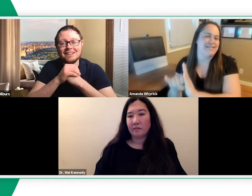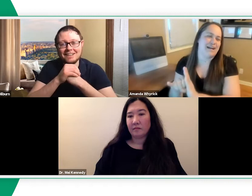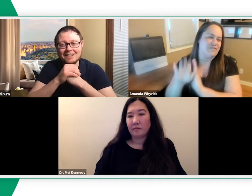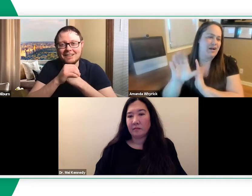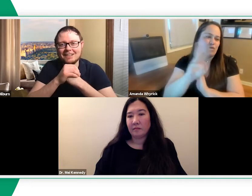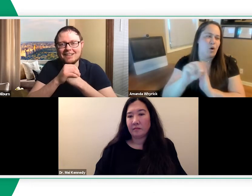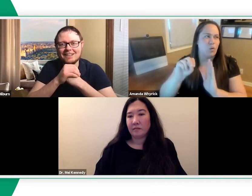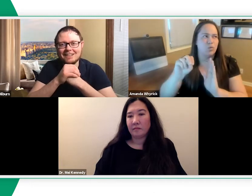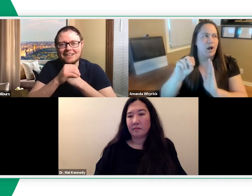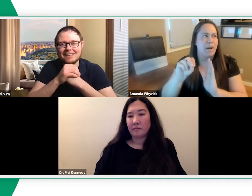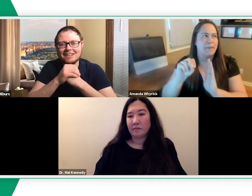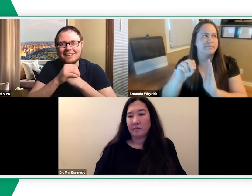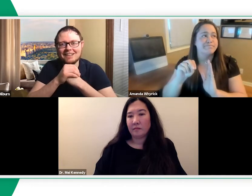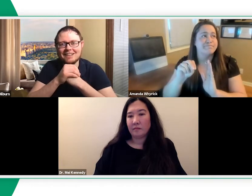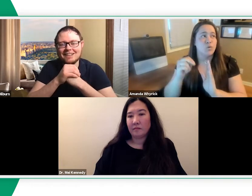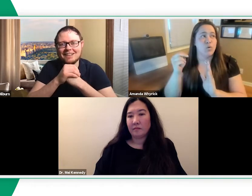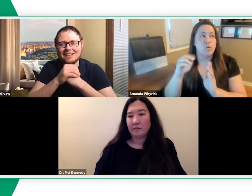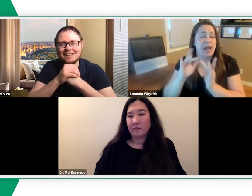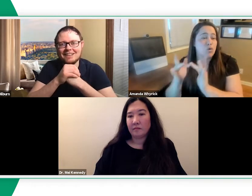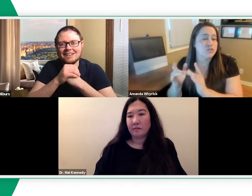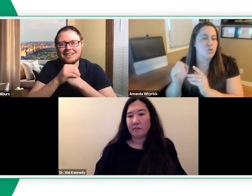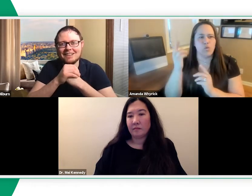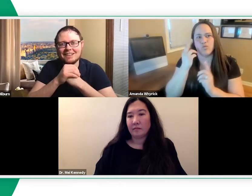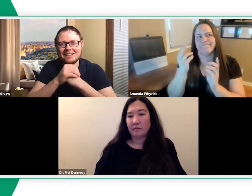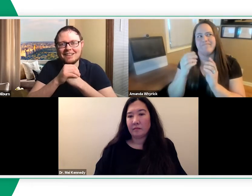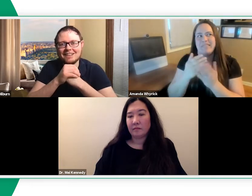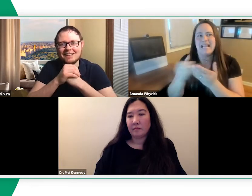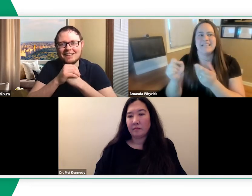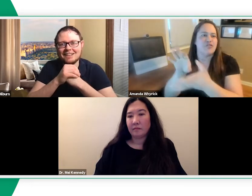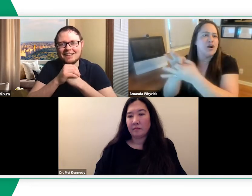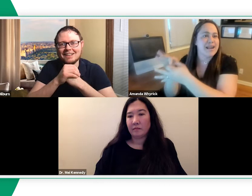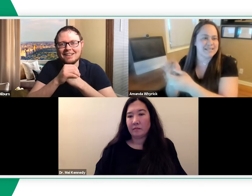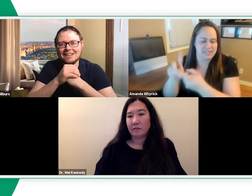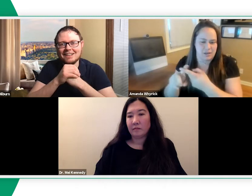identify their own networks or things that they’re connected